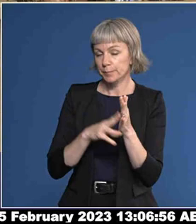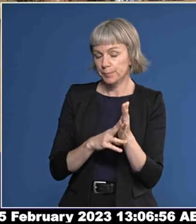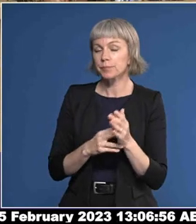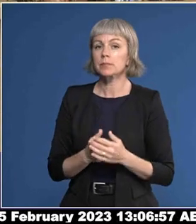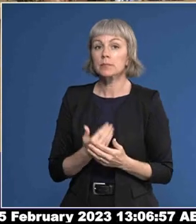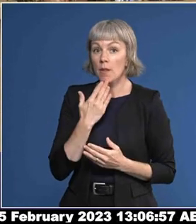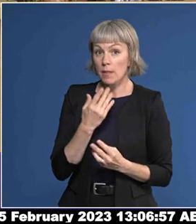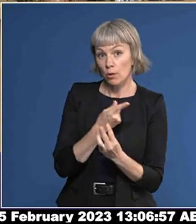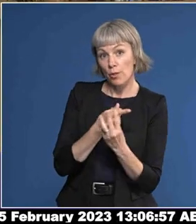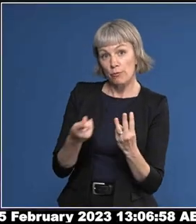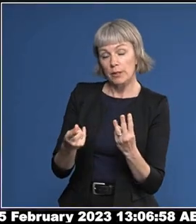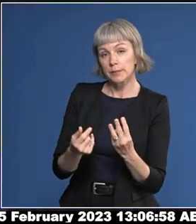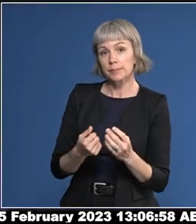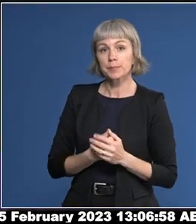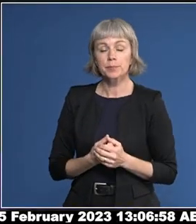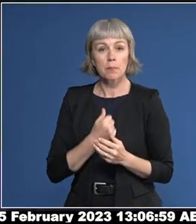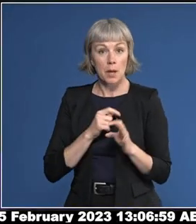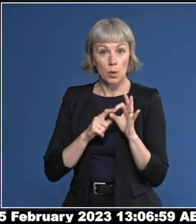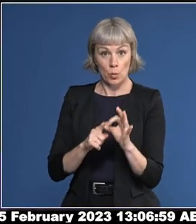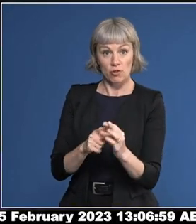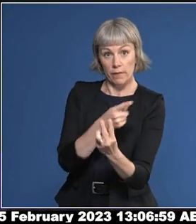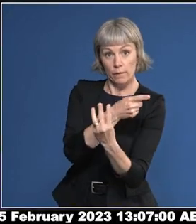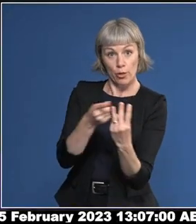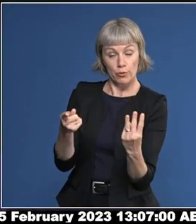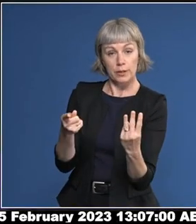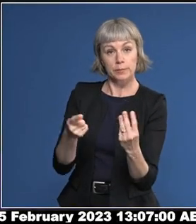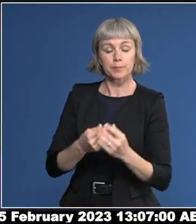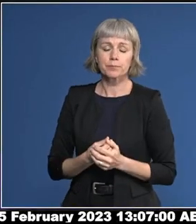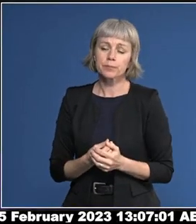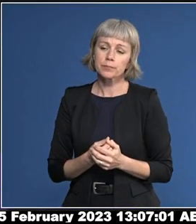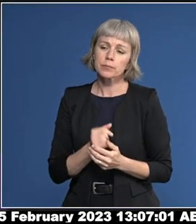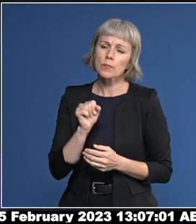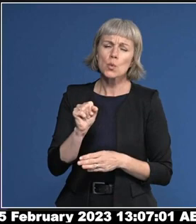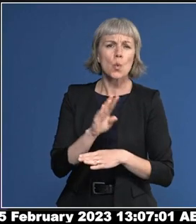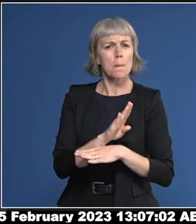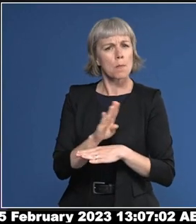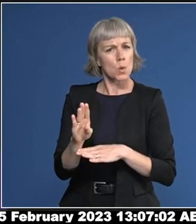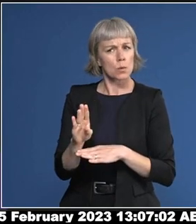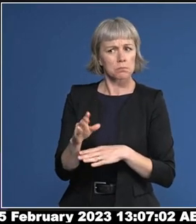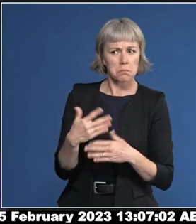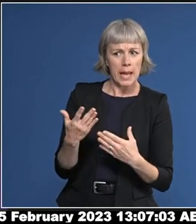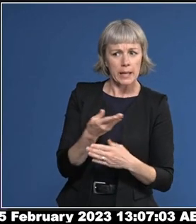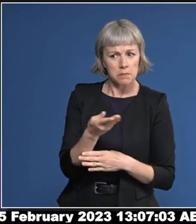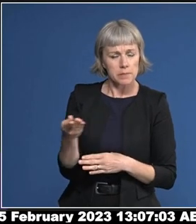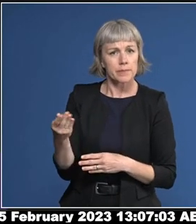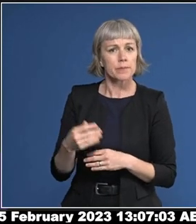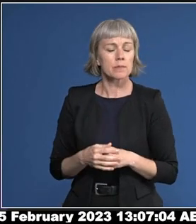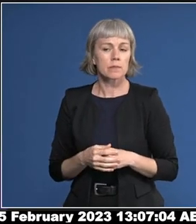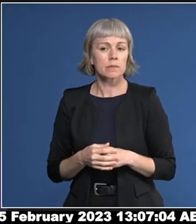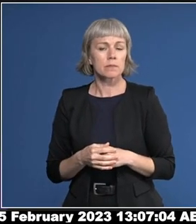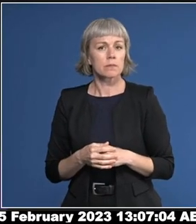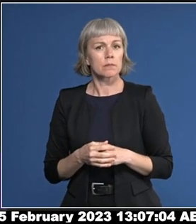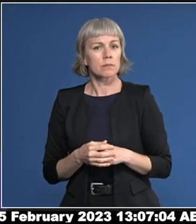My question for all of you is, have any of your boards given thought or consideration to